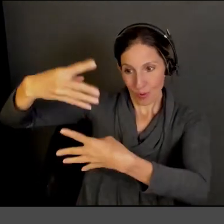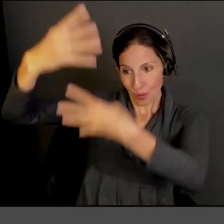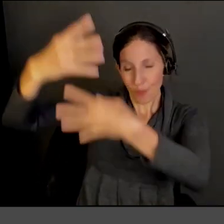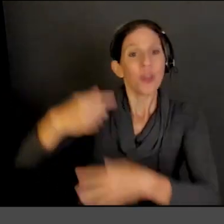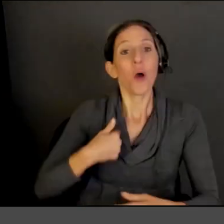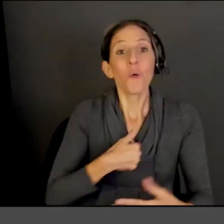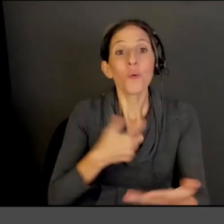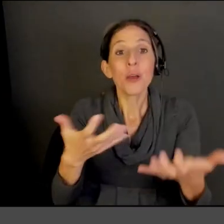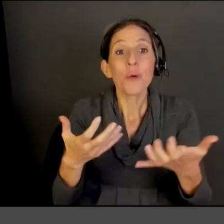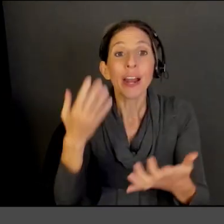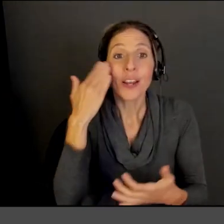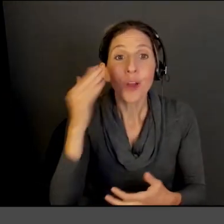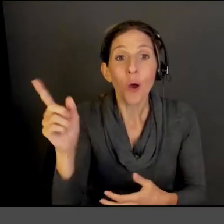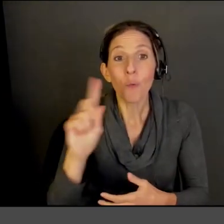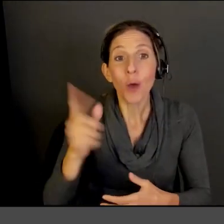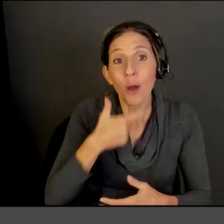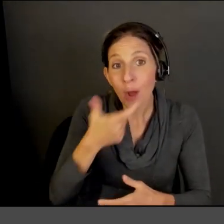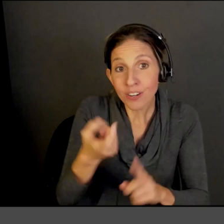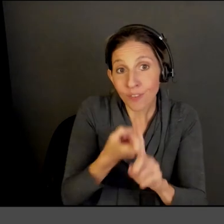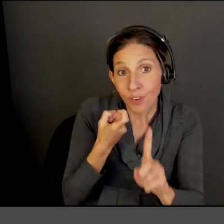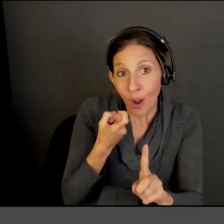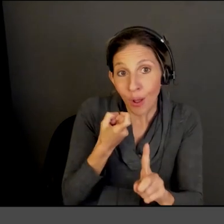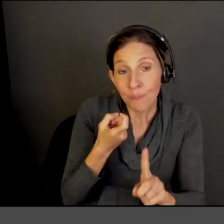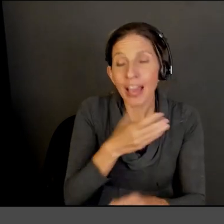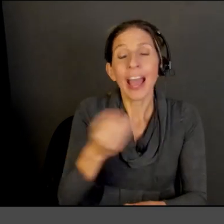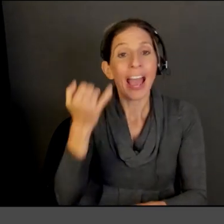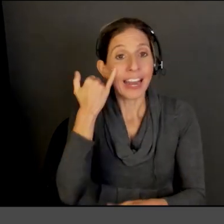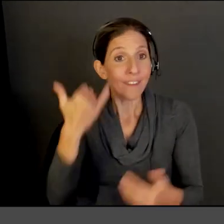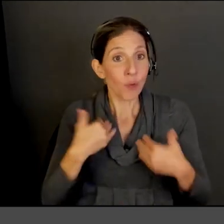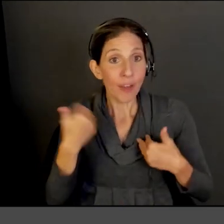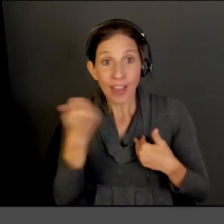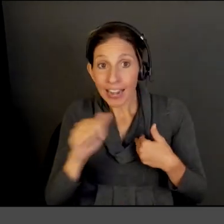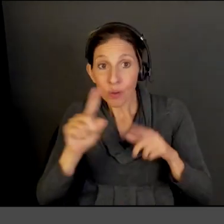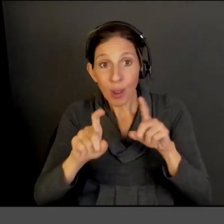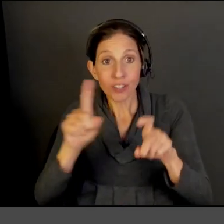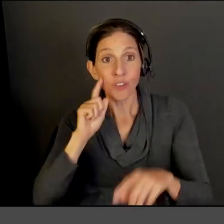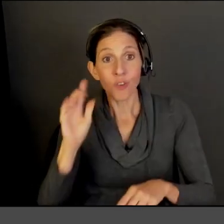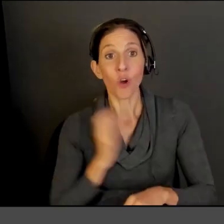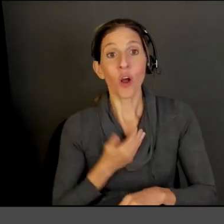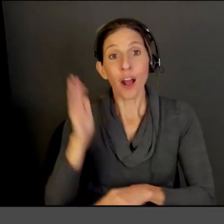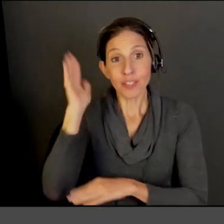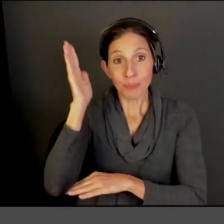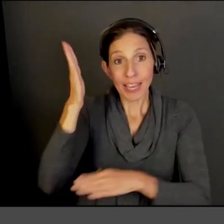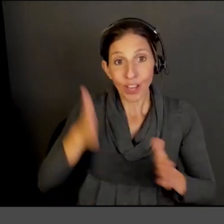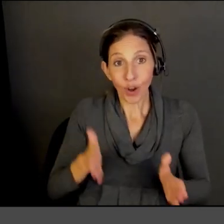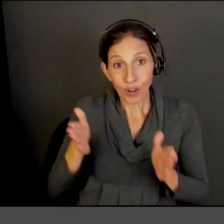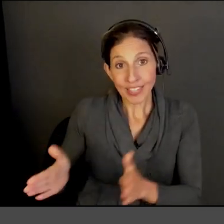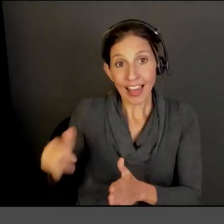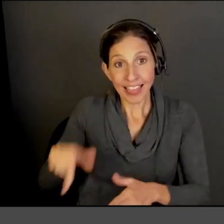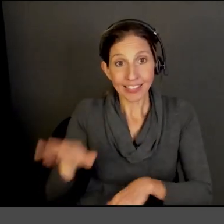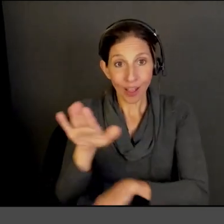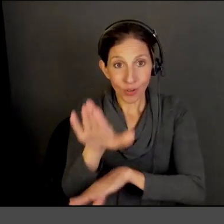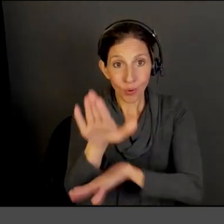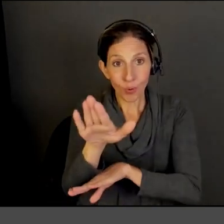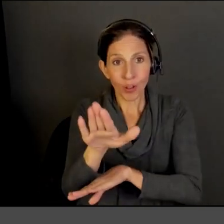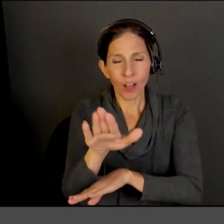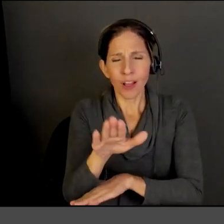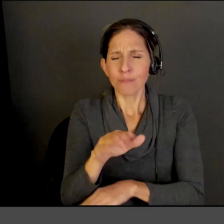ANY QUESTIONS FOR OUR SPEAKERS THIS AFTERNOON. AS ALWAYS, WE LOVE TO SEE LOTS OF AUDIENCE ENGAGEMENT IN THE CHAT THROUGHOUT THE PROGRAM